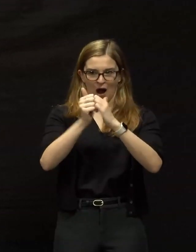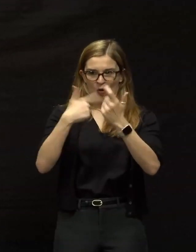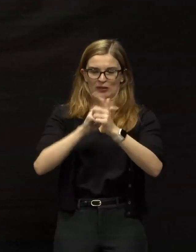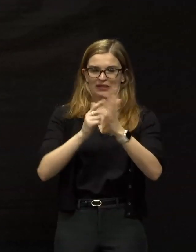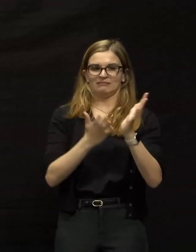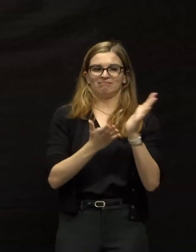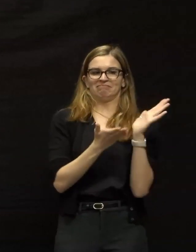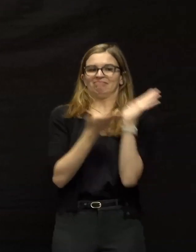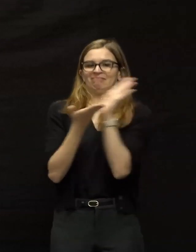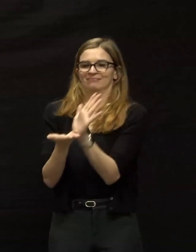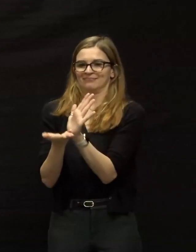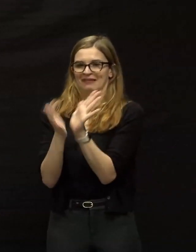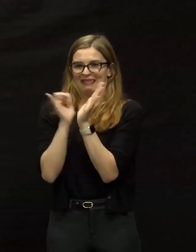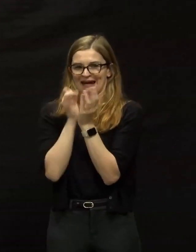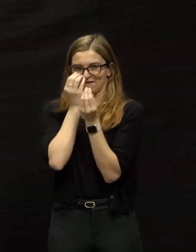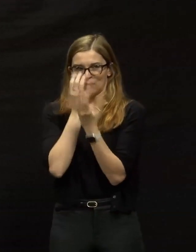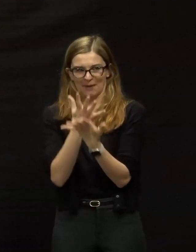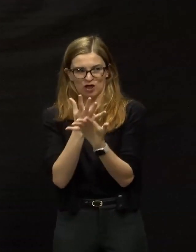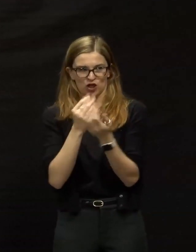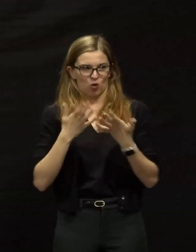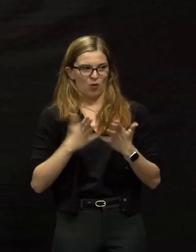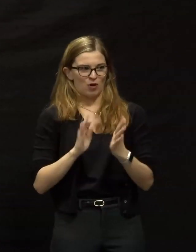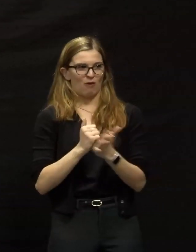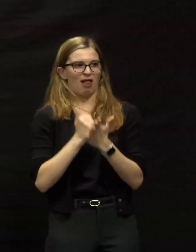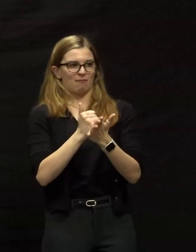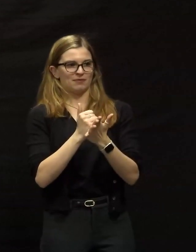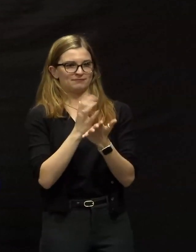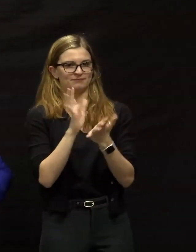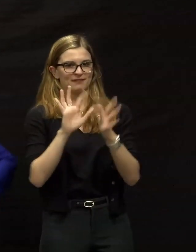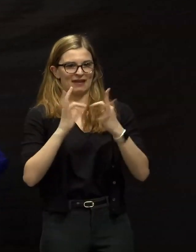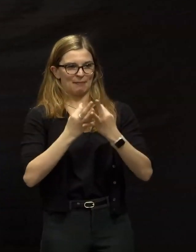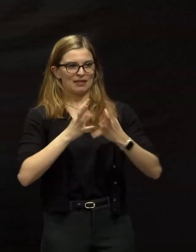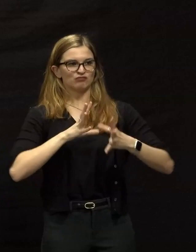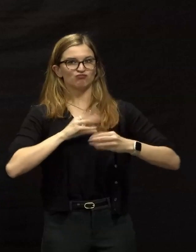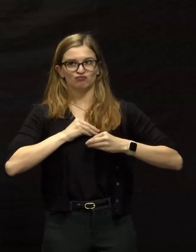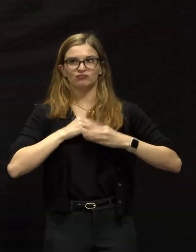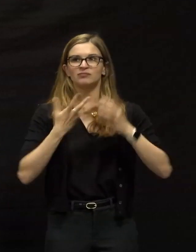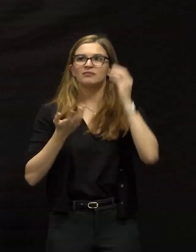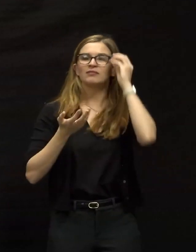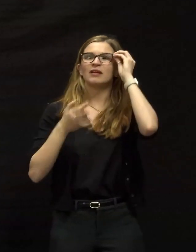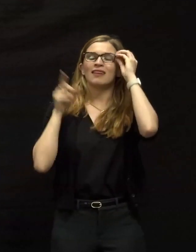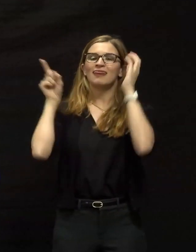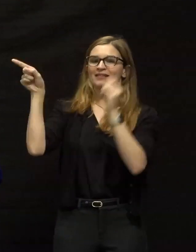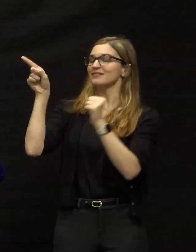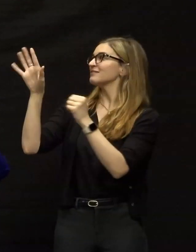So how do we present this information to families and help them